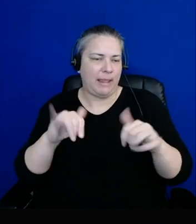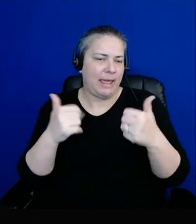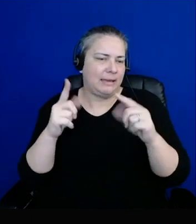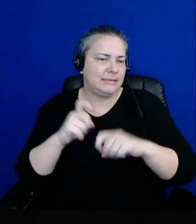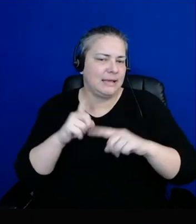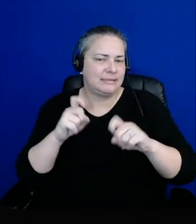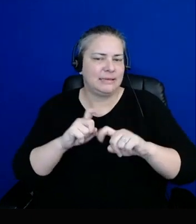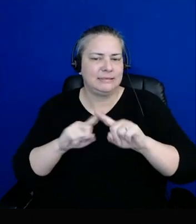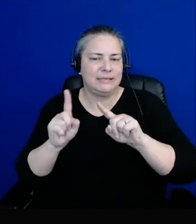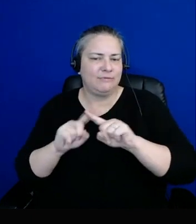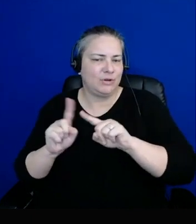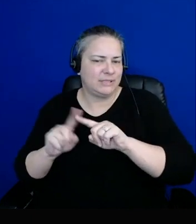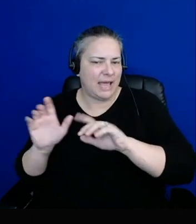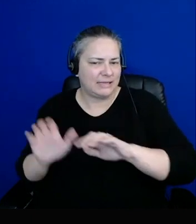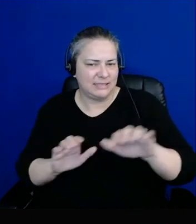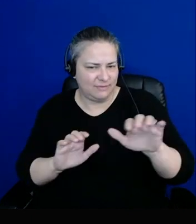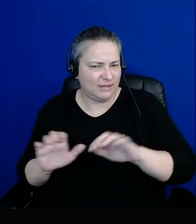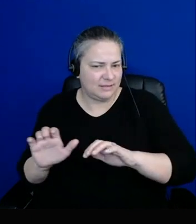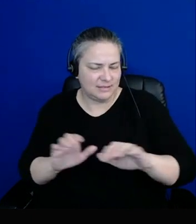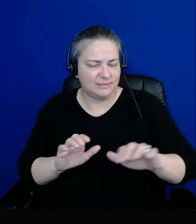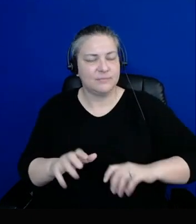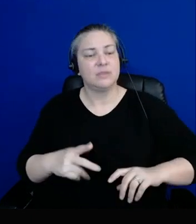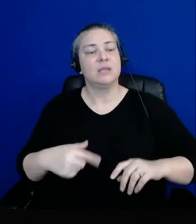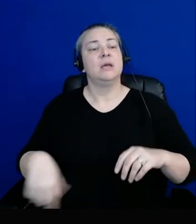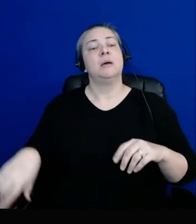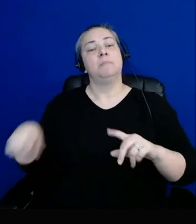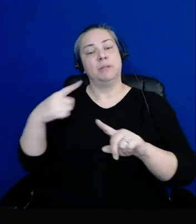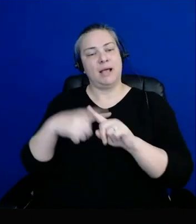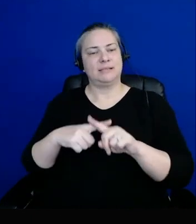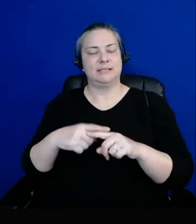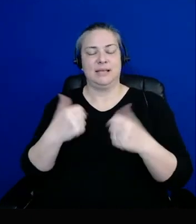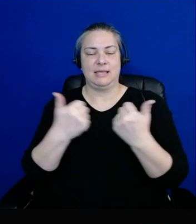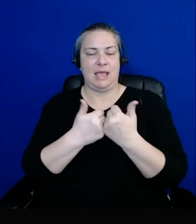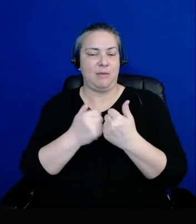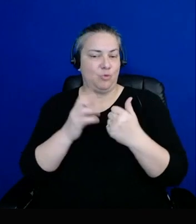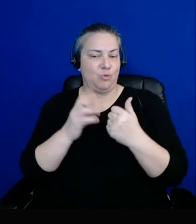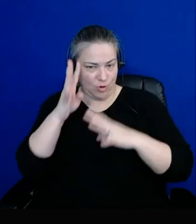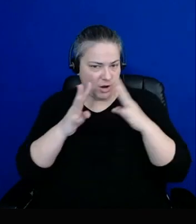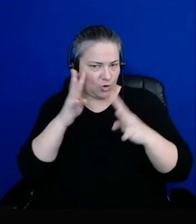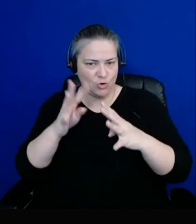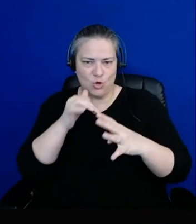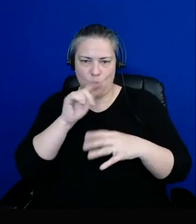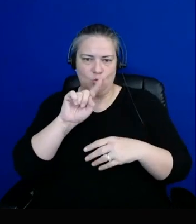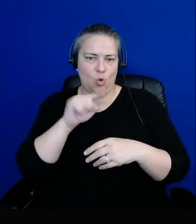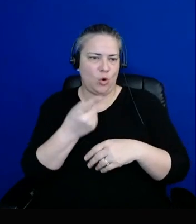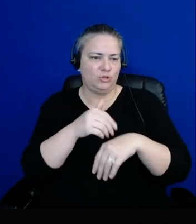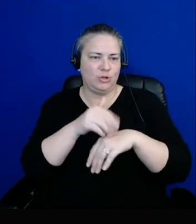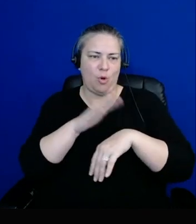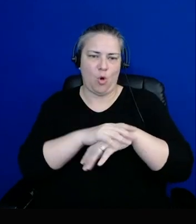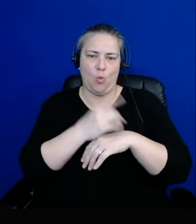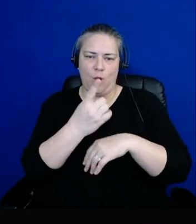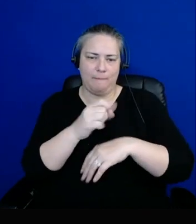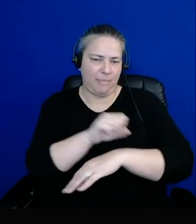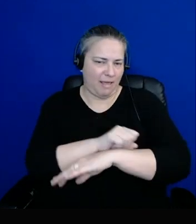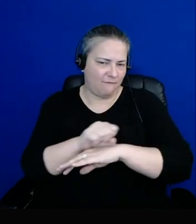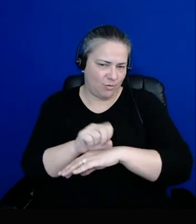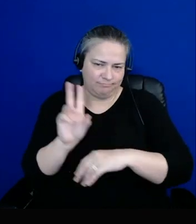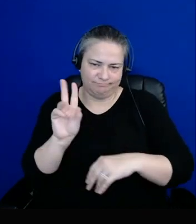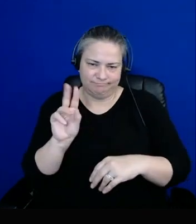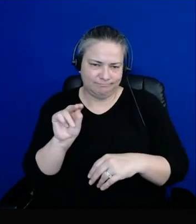and other kinds of QA activities. At the same time, game creators don't just ship on a single platform. To reach the broadest audience,